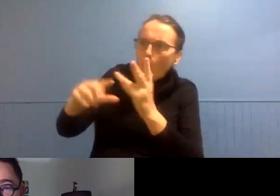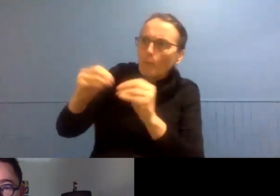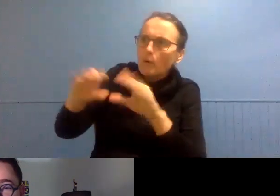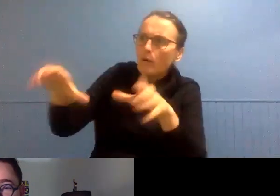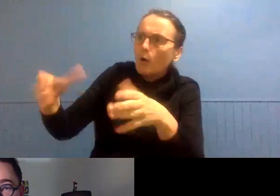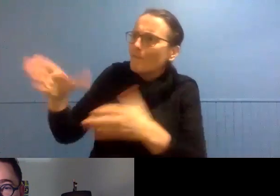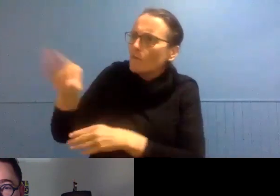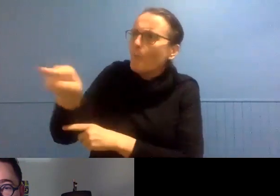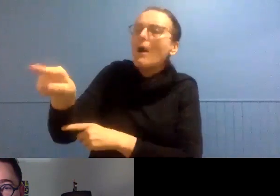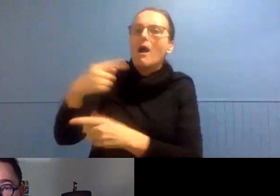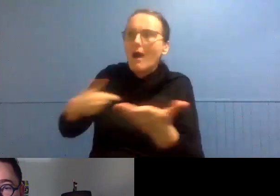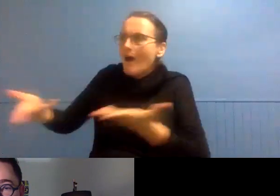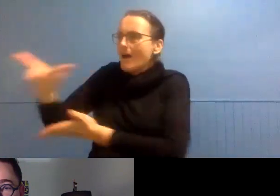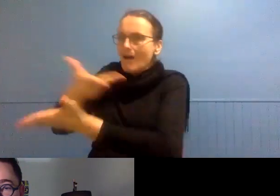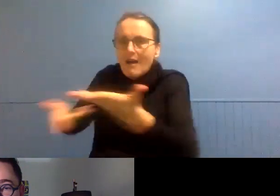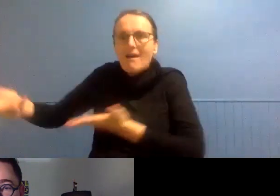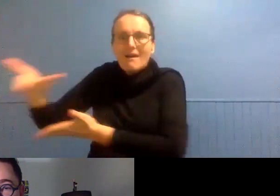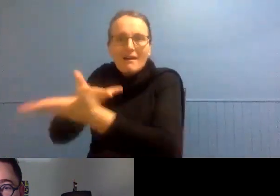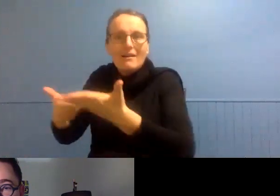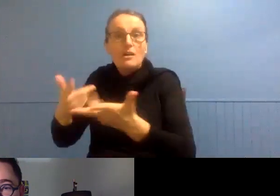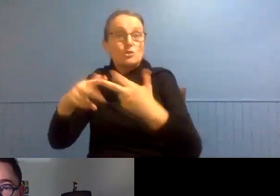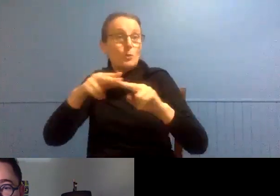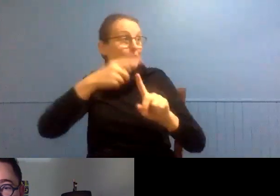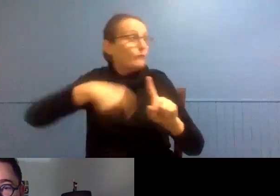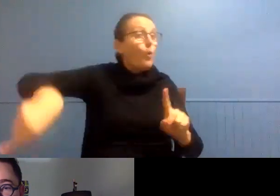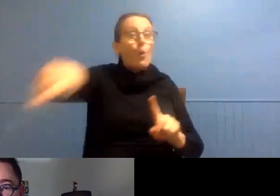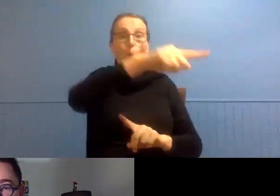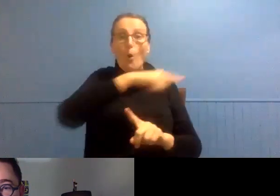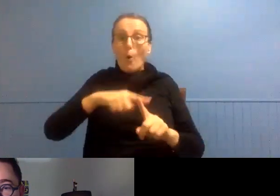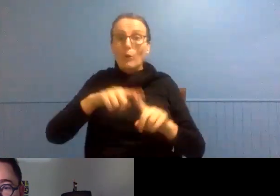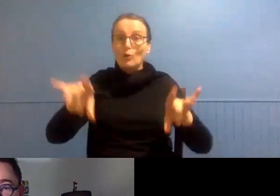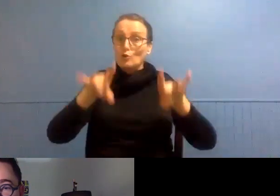What if all Australians carried the stories of